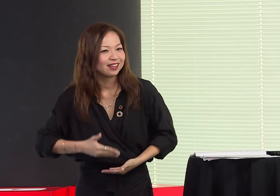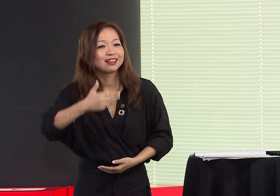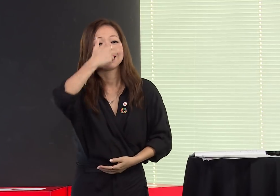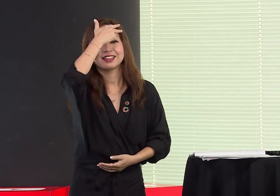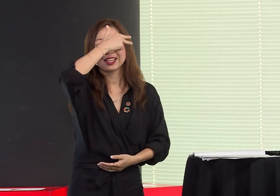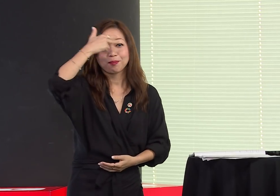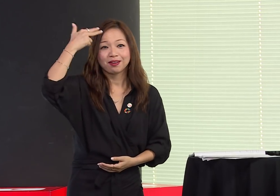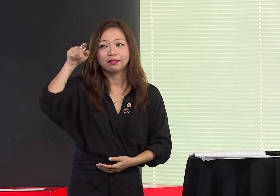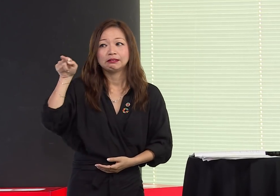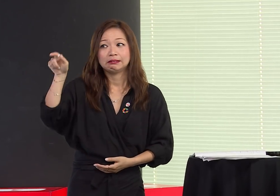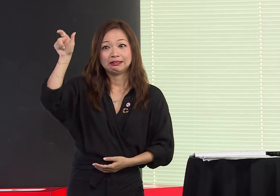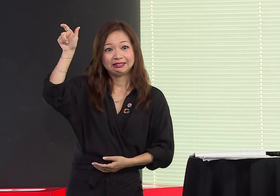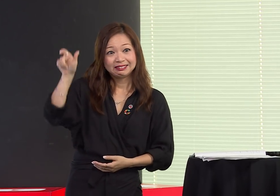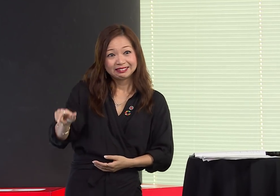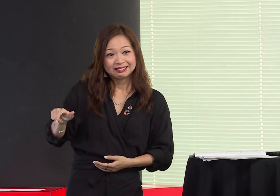Thank you so much, Mr. Yoshitaka.